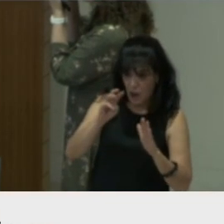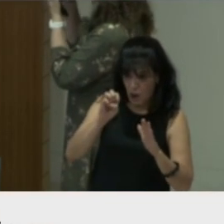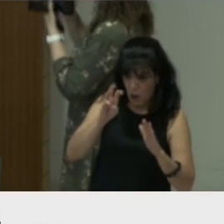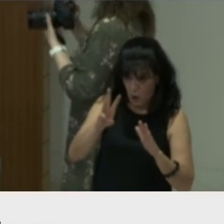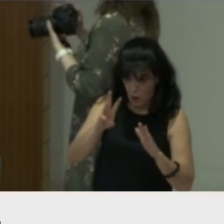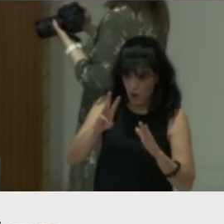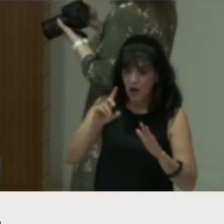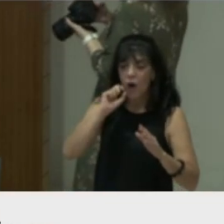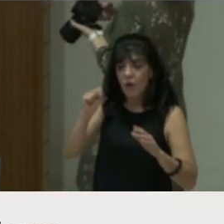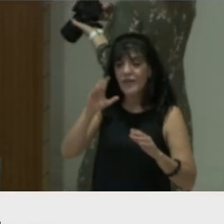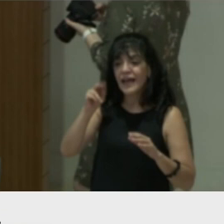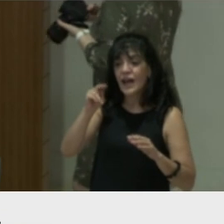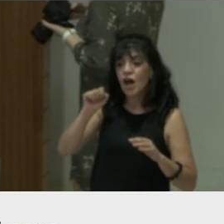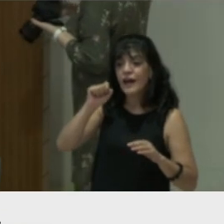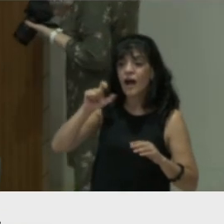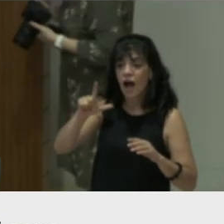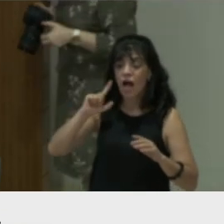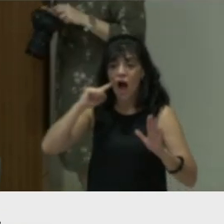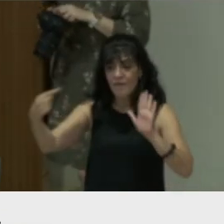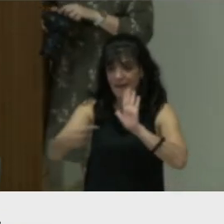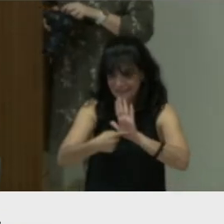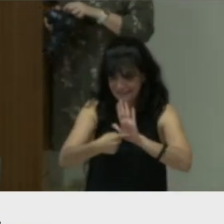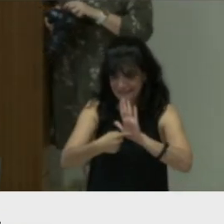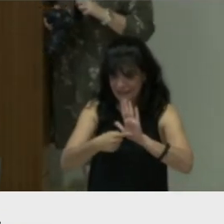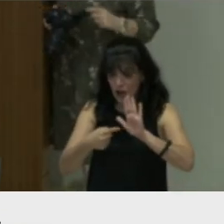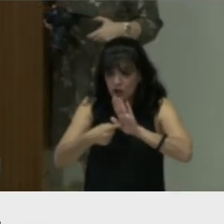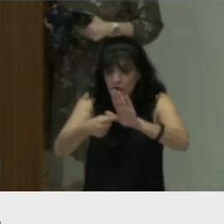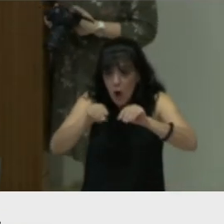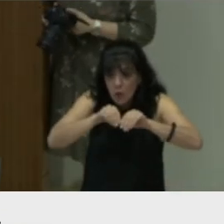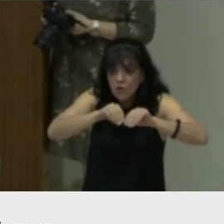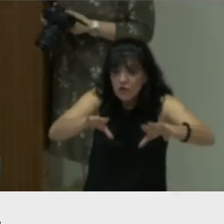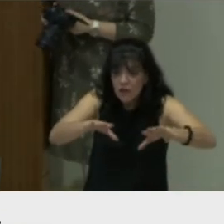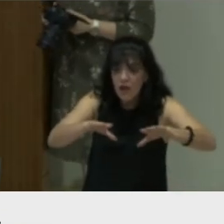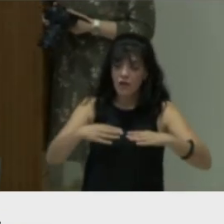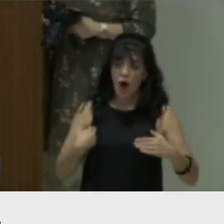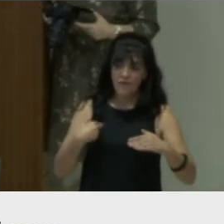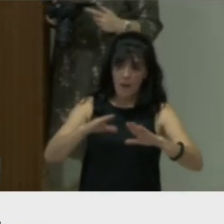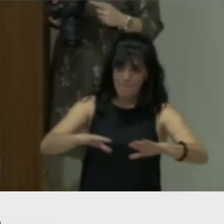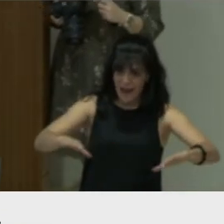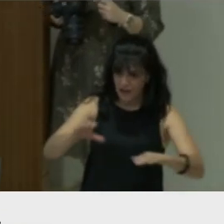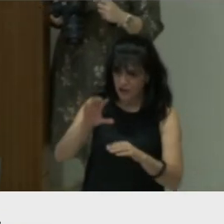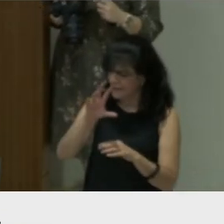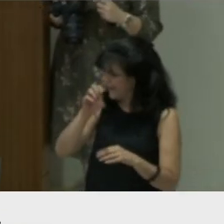offences, expands the delict of sexual offences against minors in canon 1398,